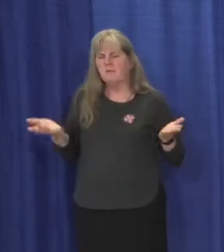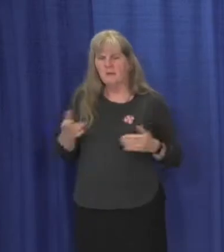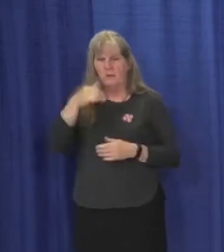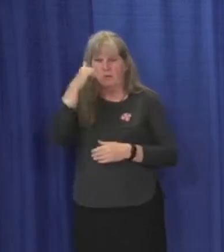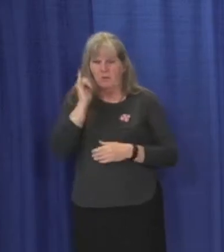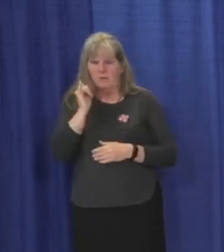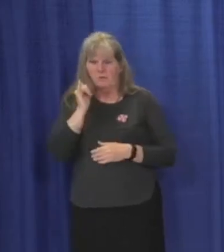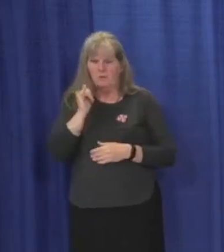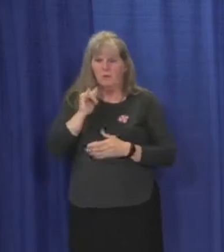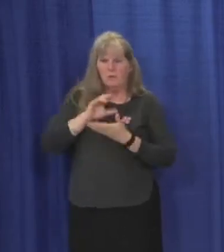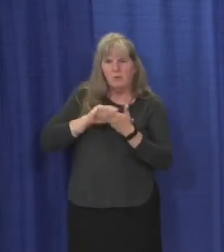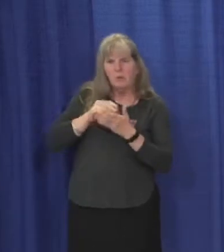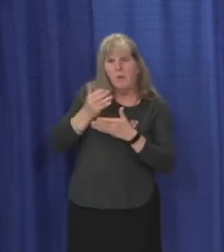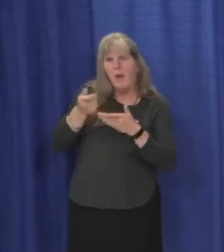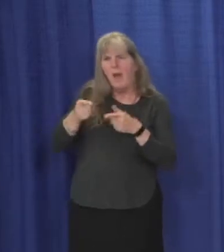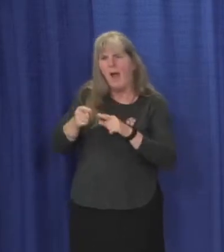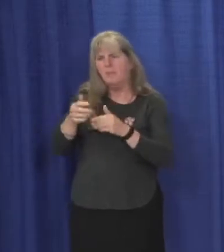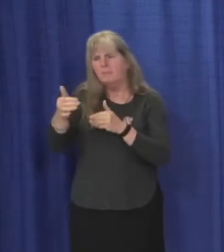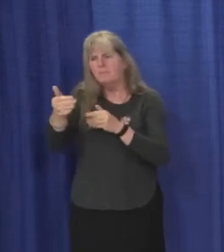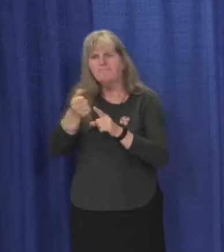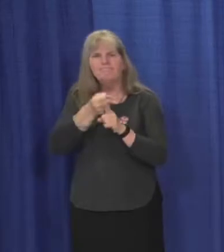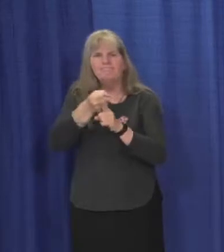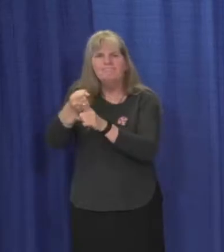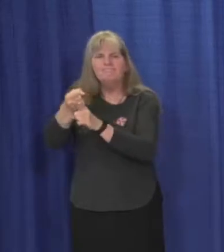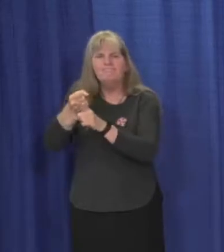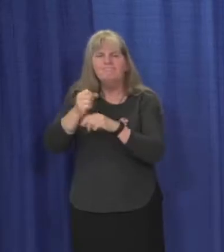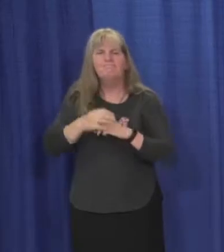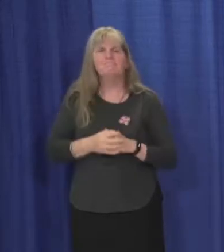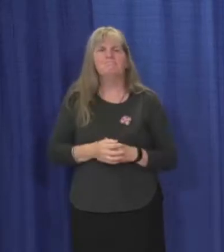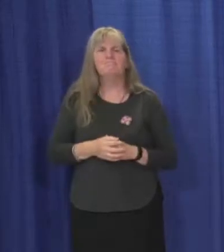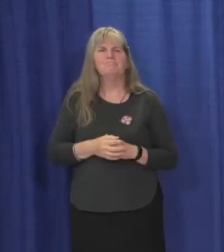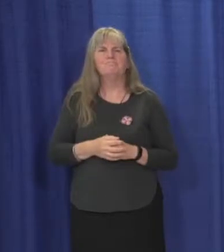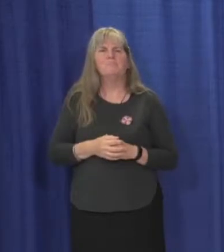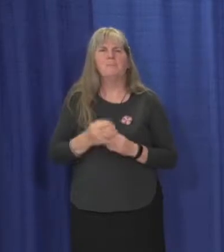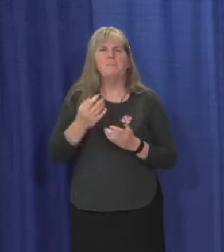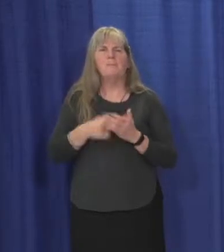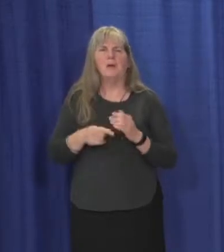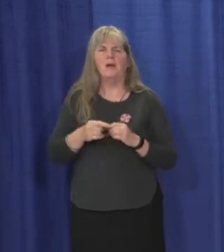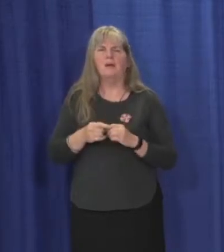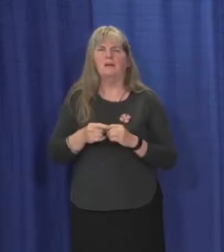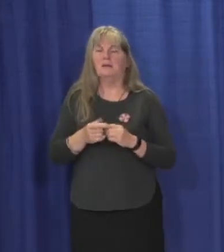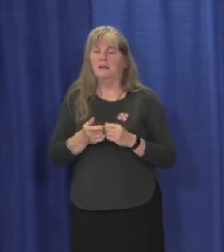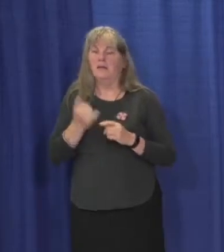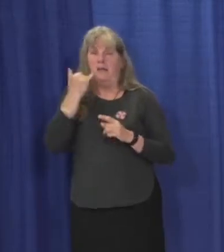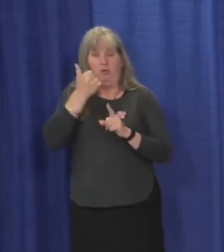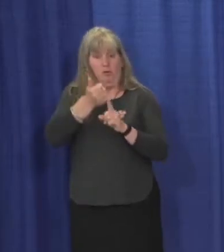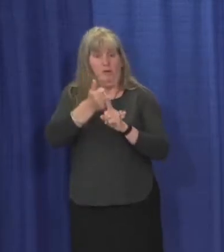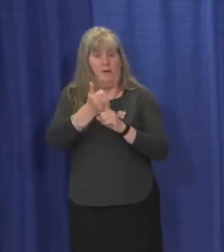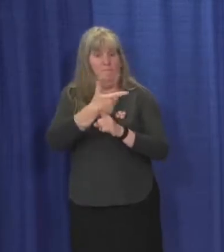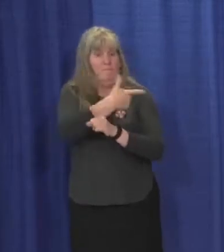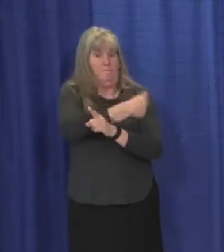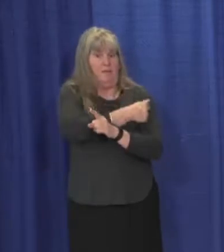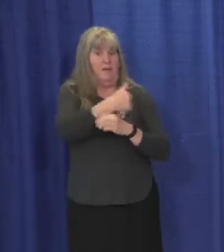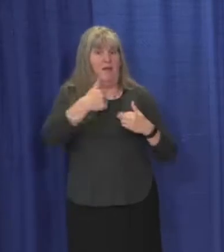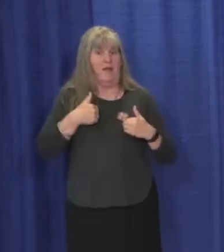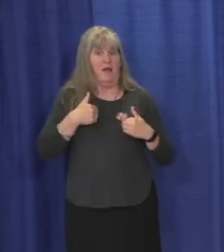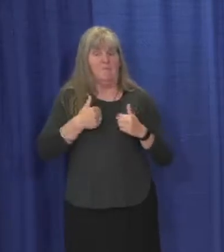at more depth from our own data and experience. What we can conclude is if you